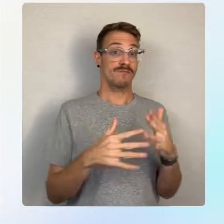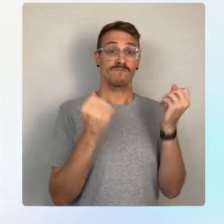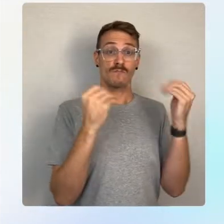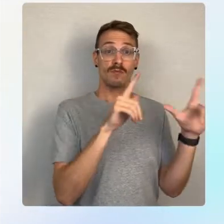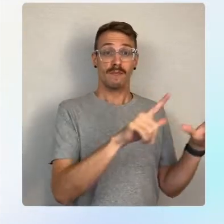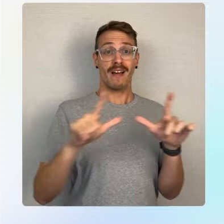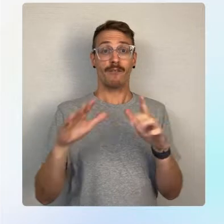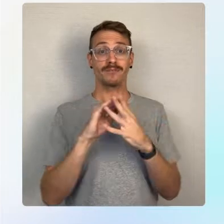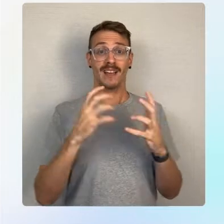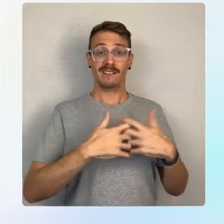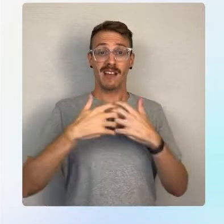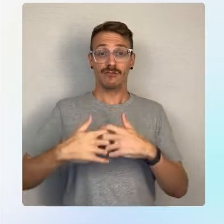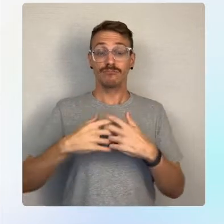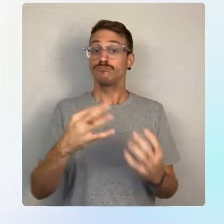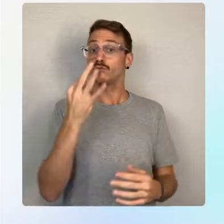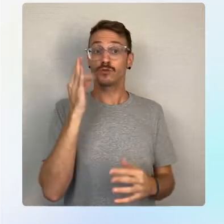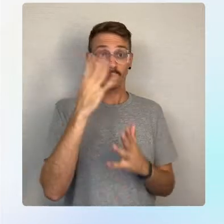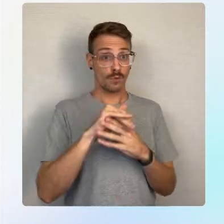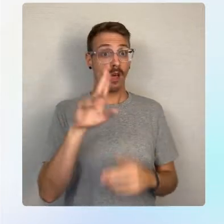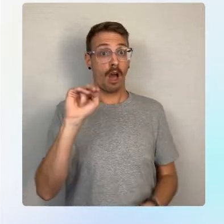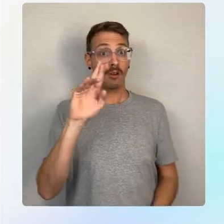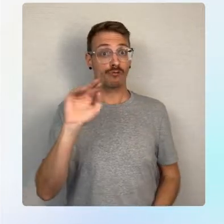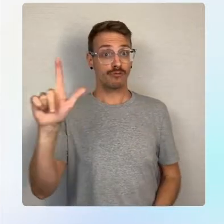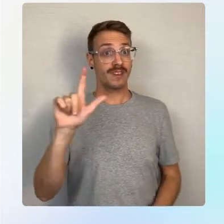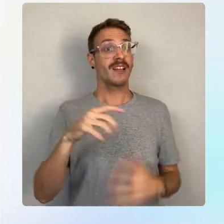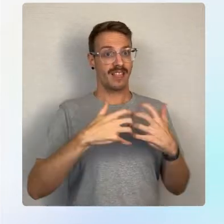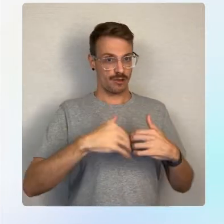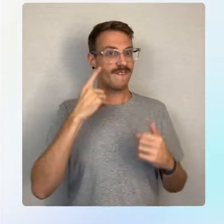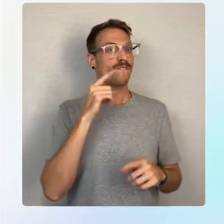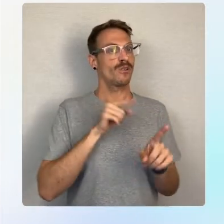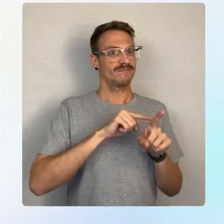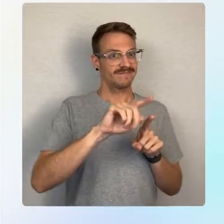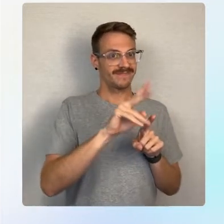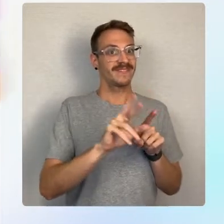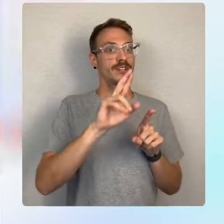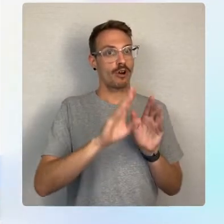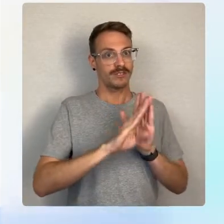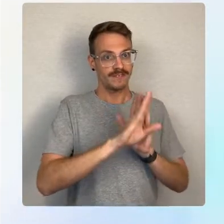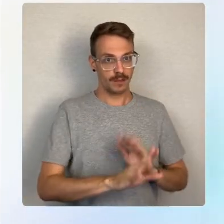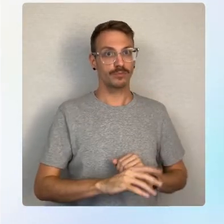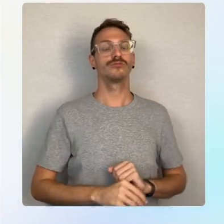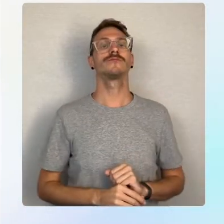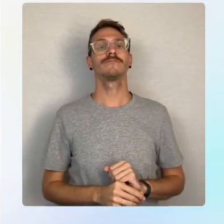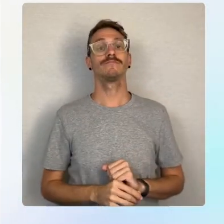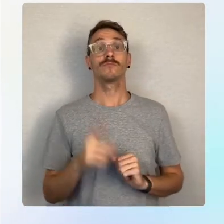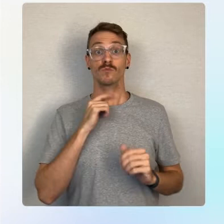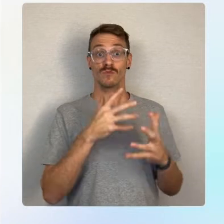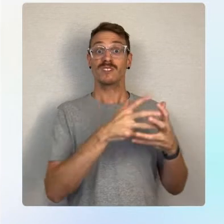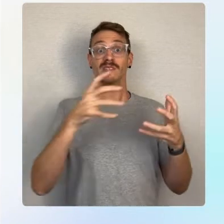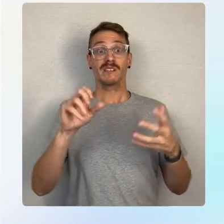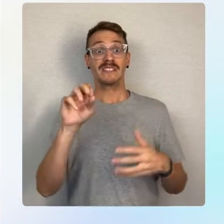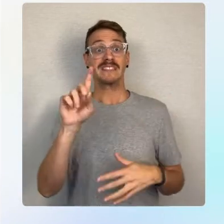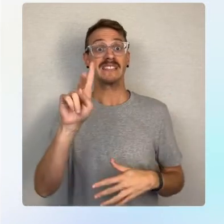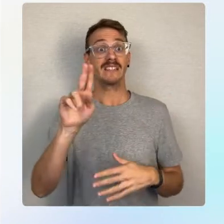Coming soon, the SDK will support Unreal Engine for VR Developers. We're expanding SDK support on Unity